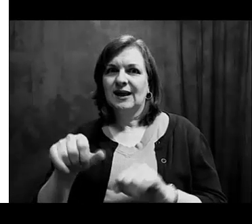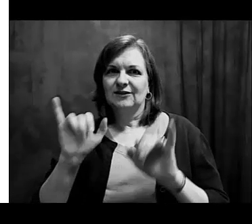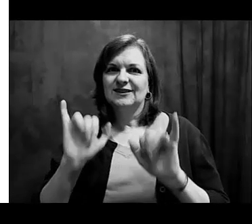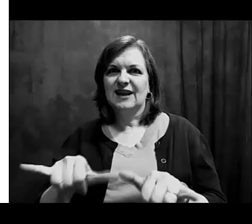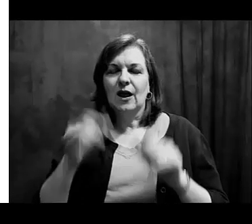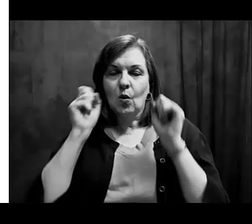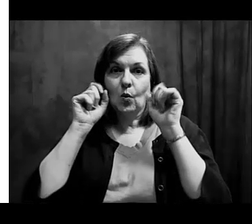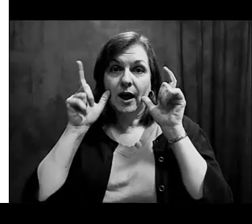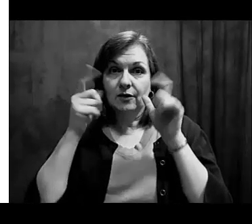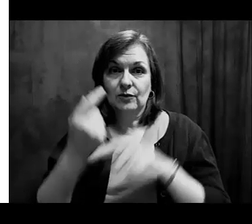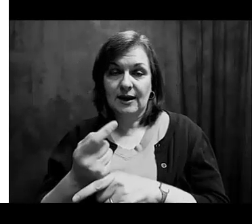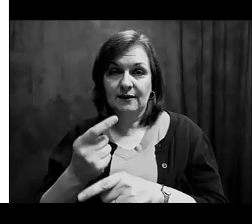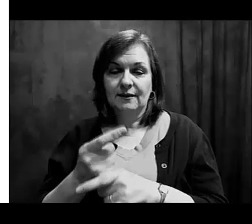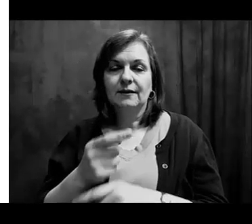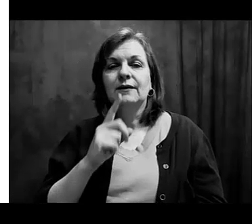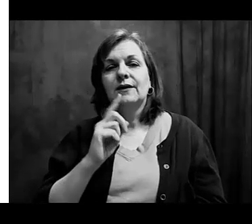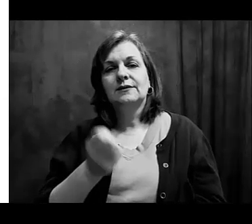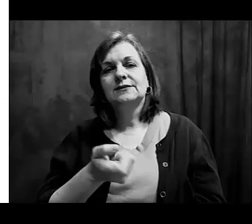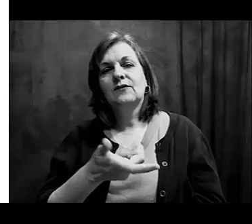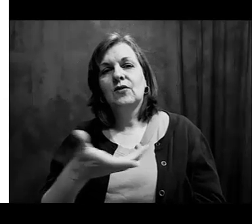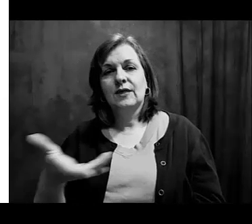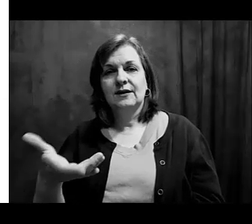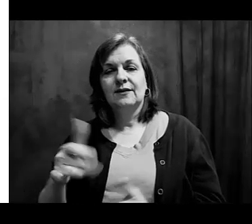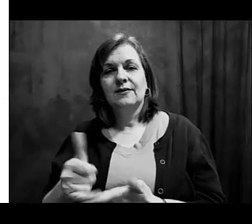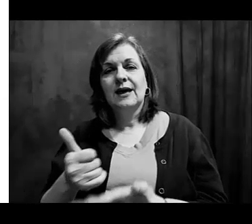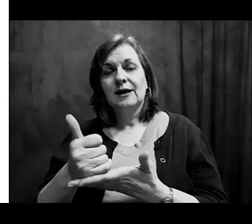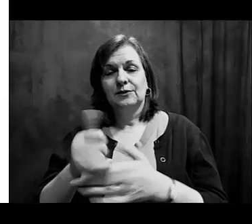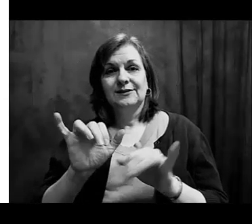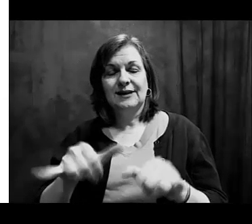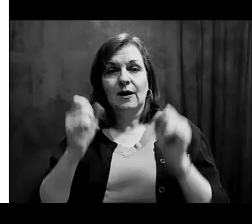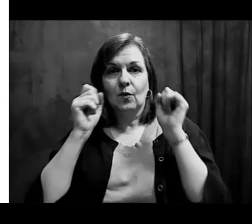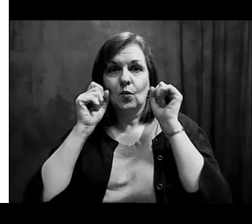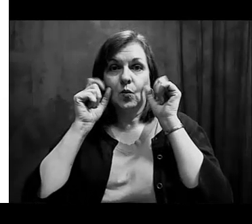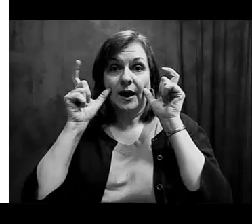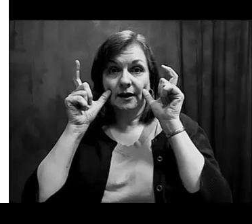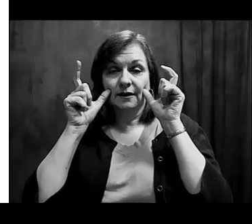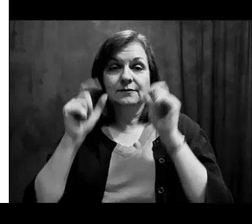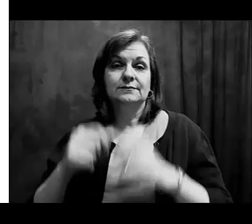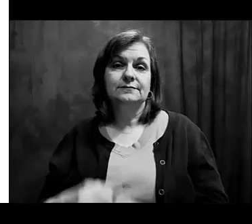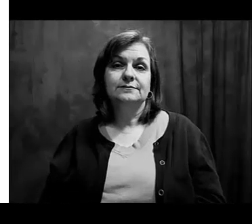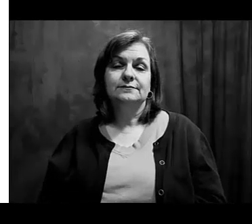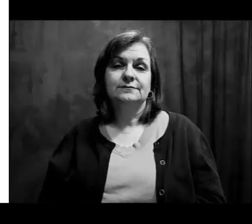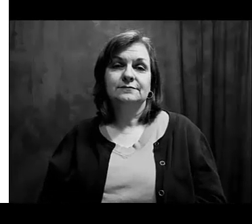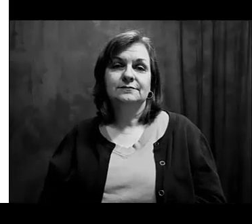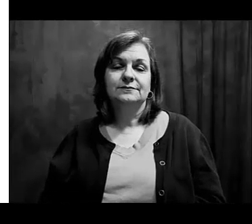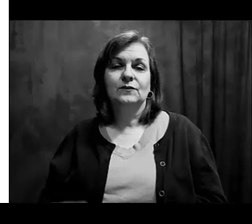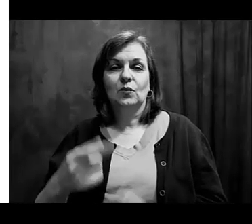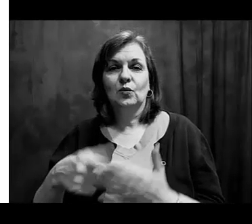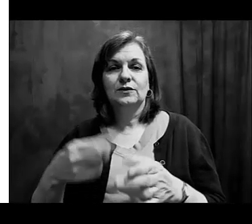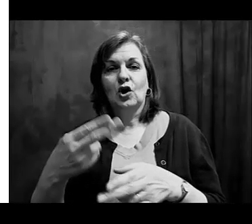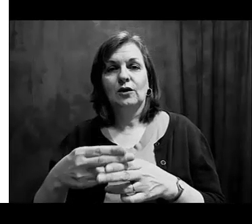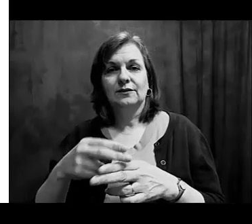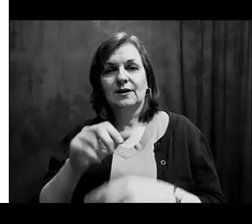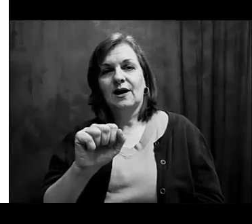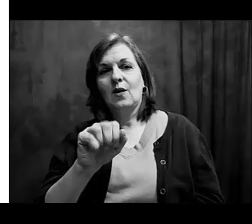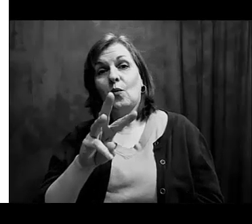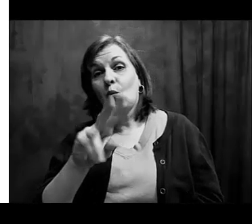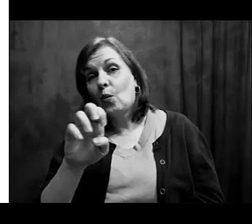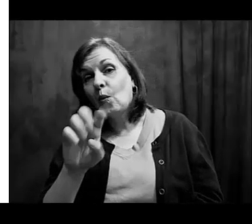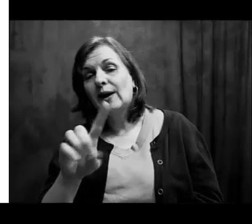There are a number of things that actually keep you awake - and what we call aroused or awake and interested in what's going on